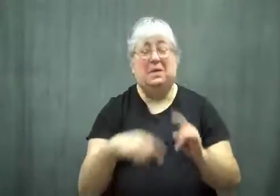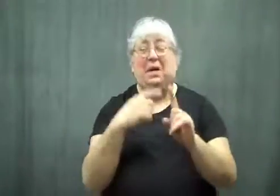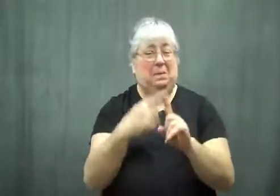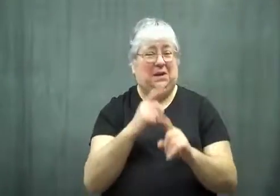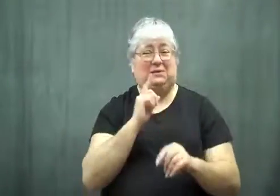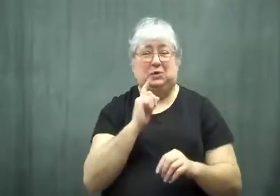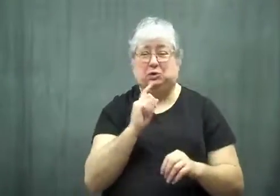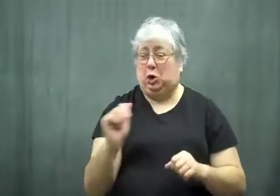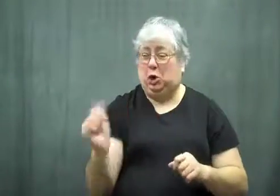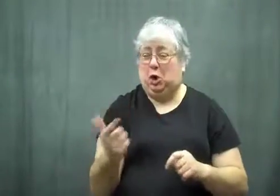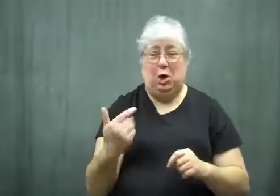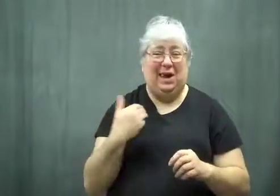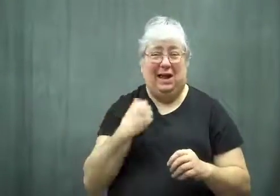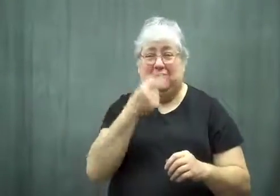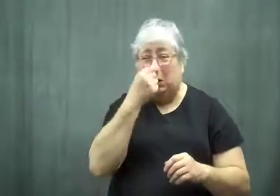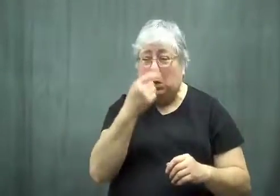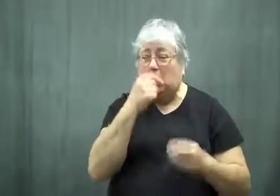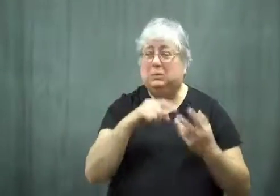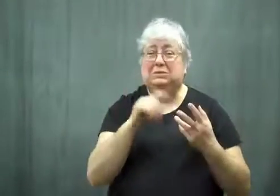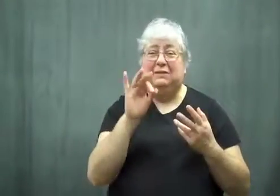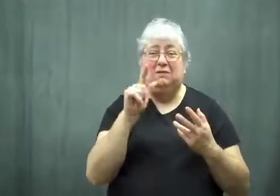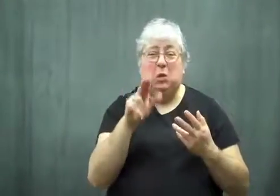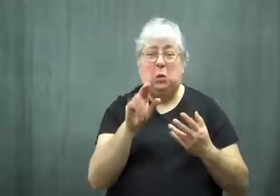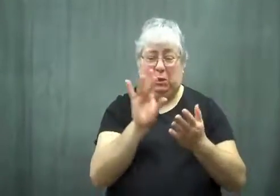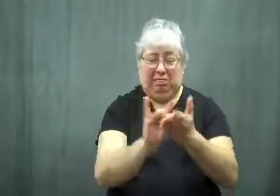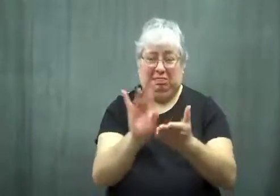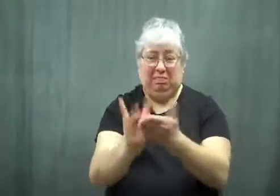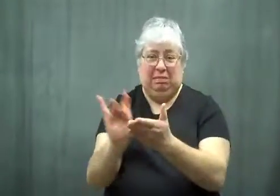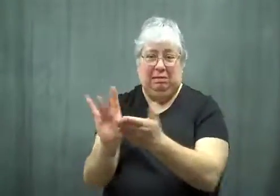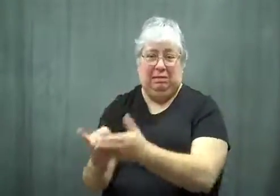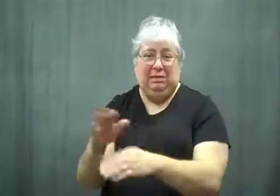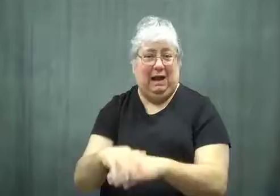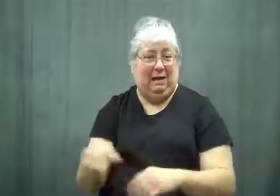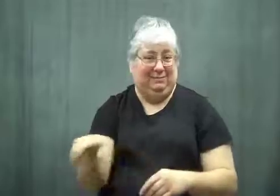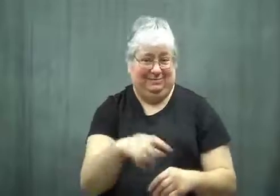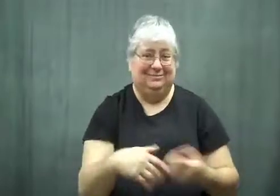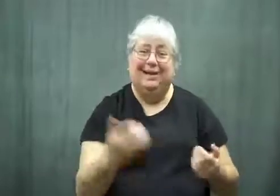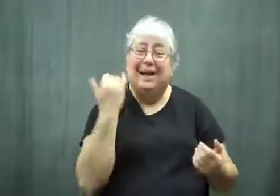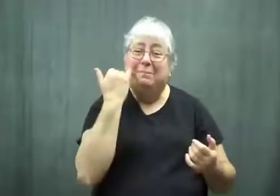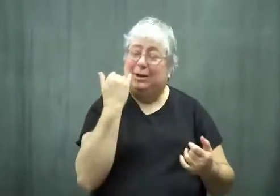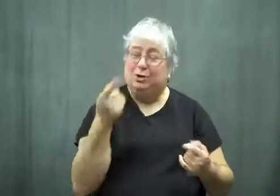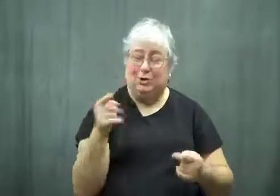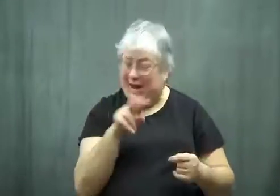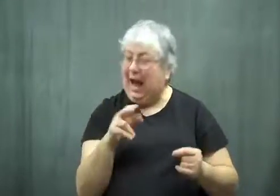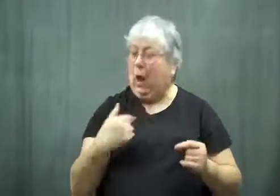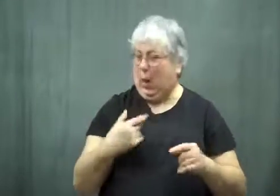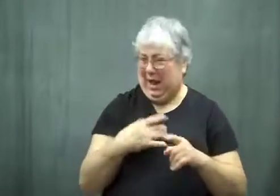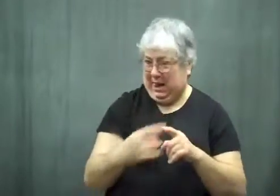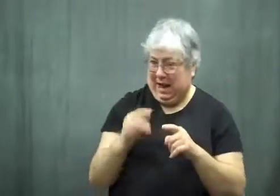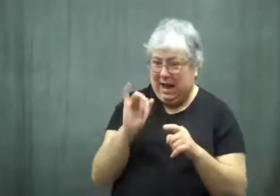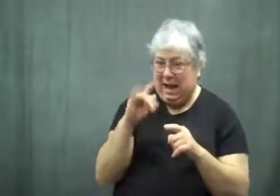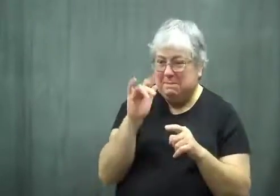And they all probably had cold and flu viruses on them.